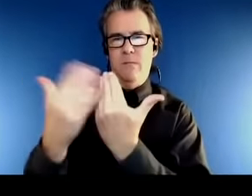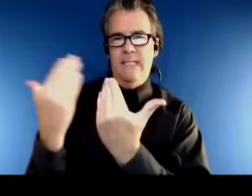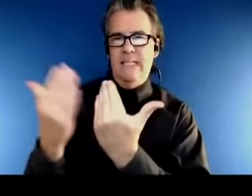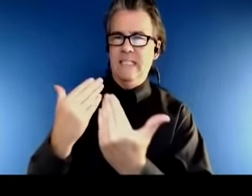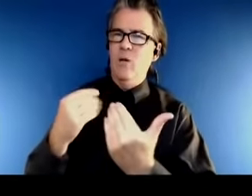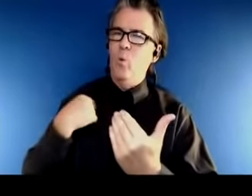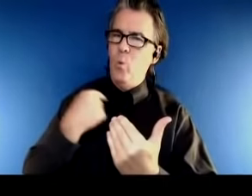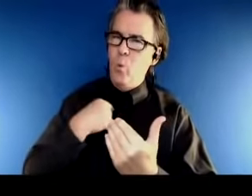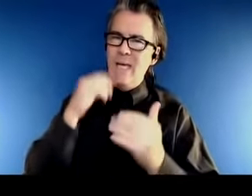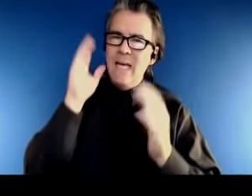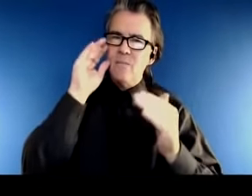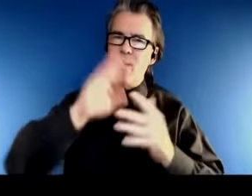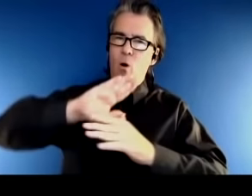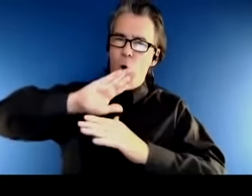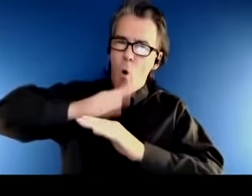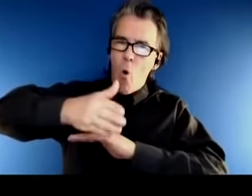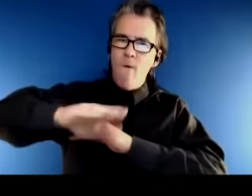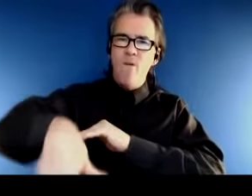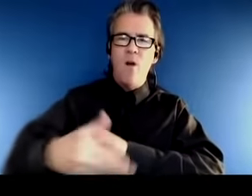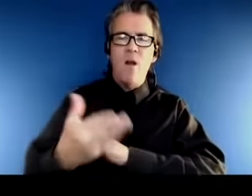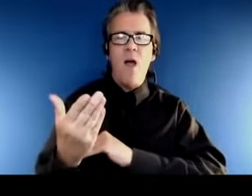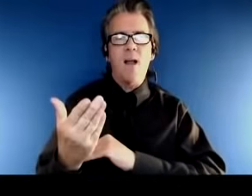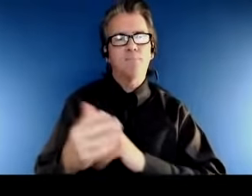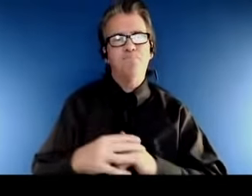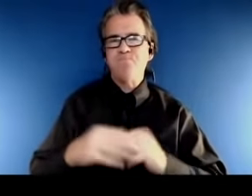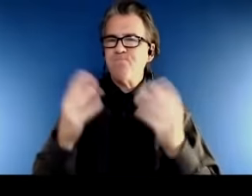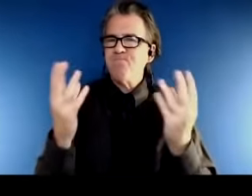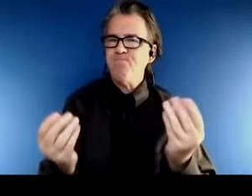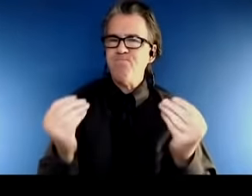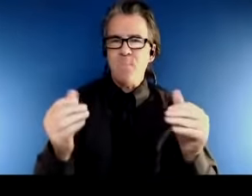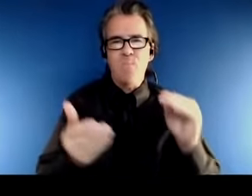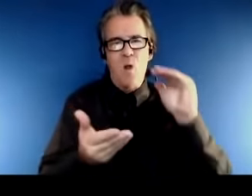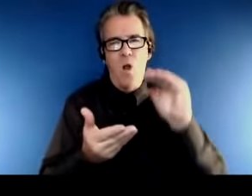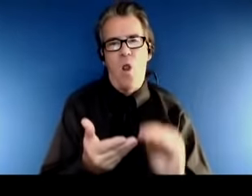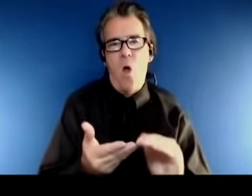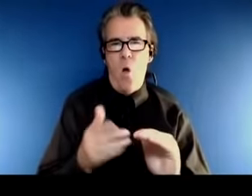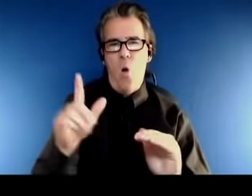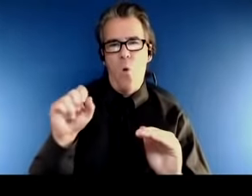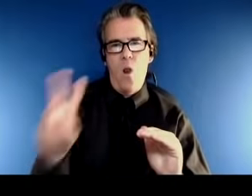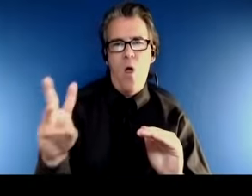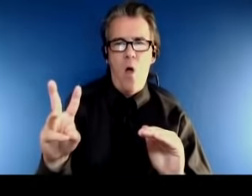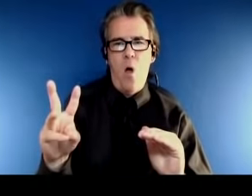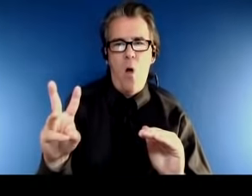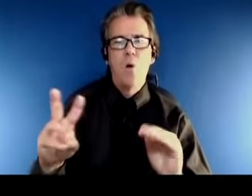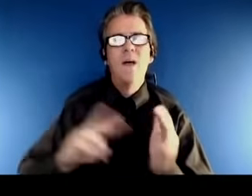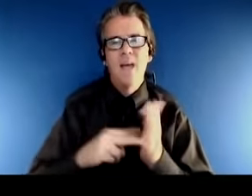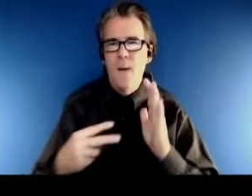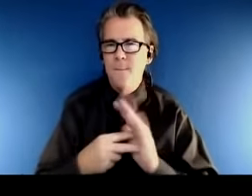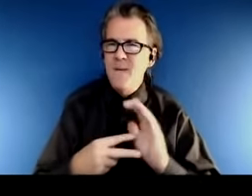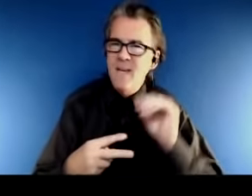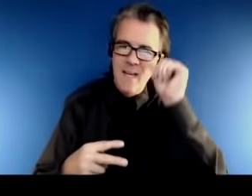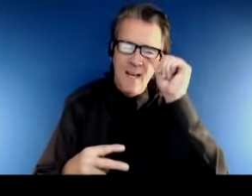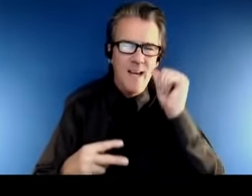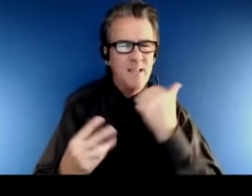in Yuba County. OK, thanks, Vanessa. And Mark, can you take the second part of JD's question?